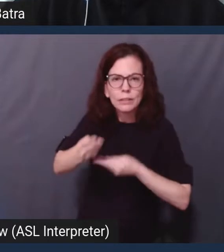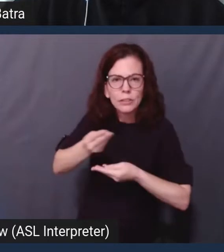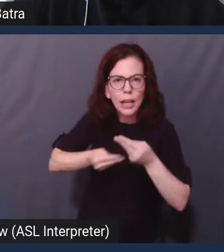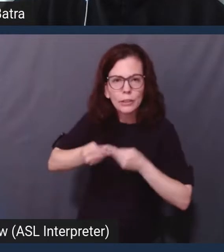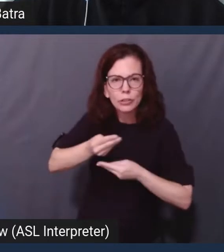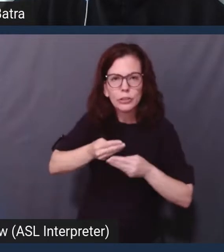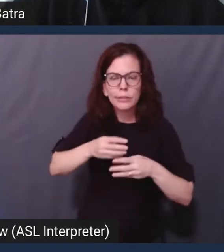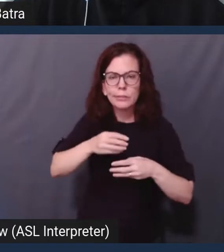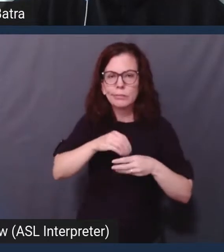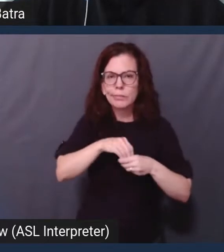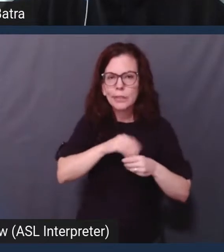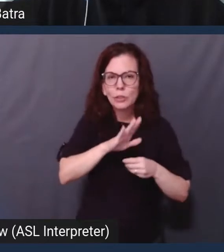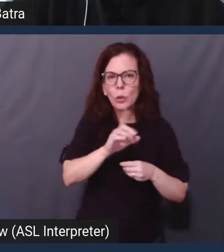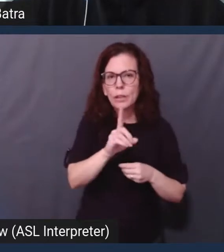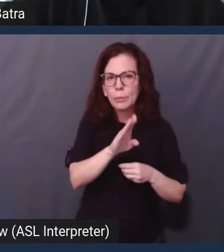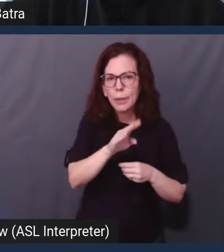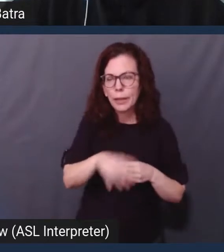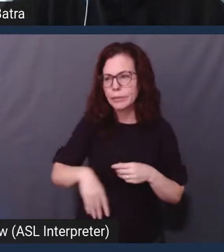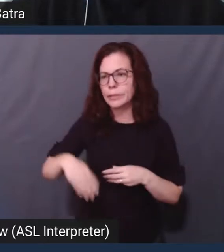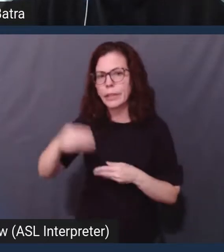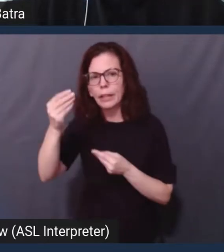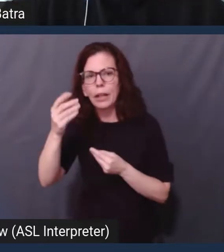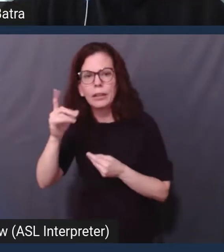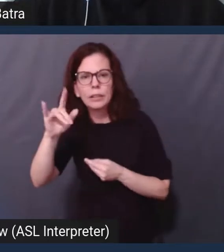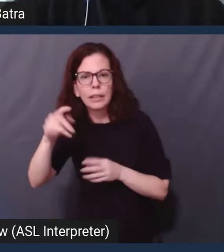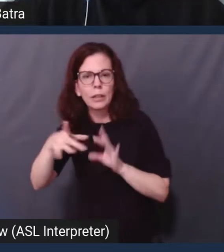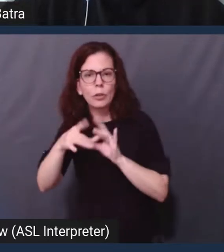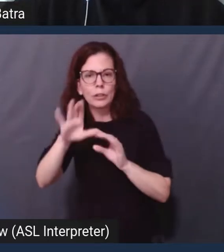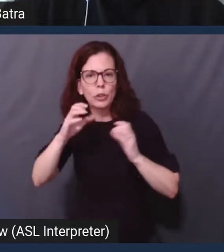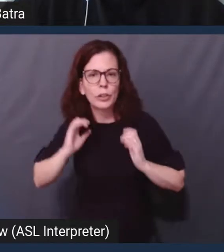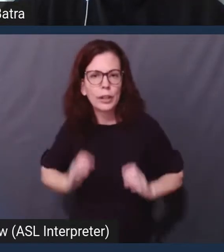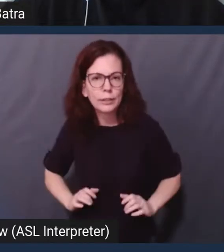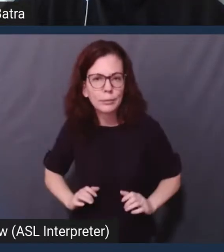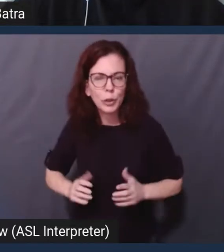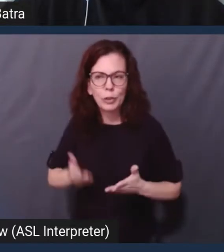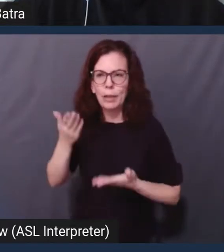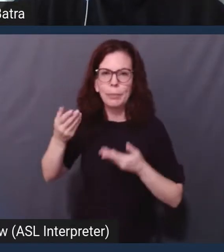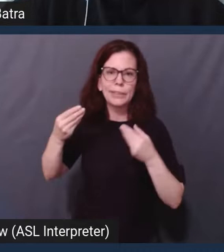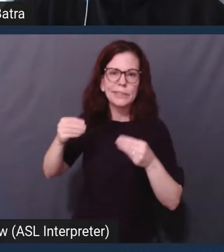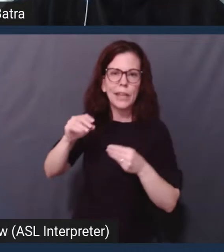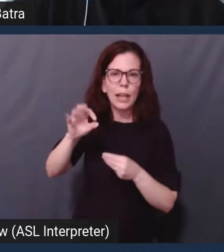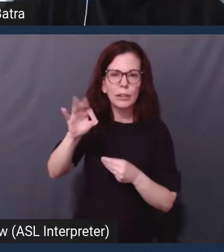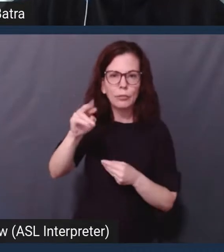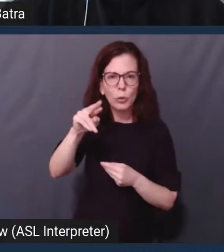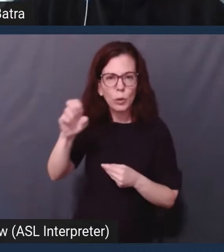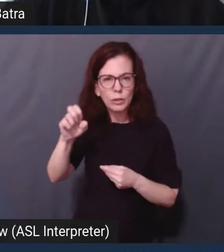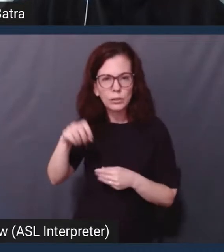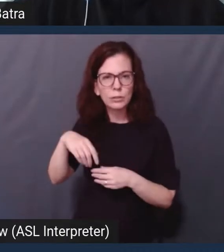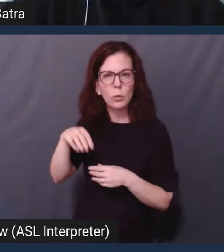you have data about your customers. And let's say, Salesforce or Marketo, you have your tickets,